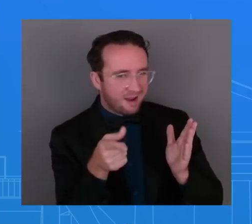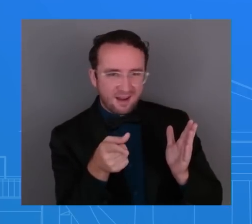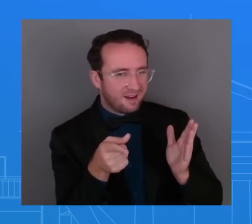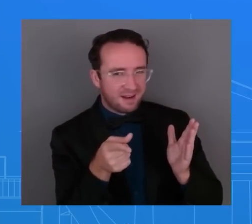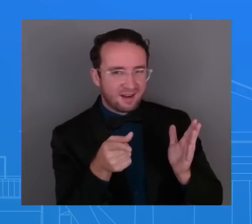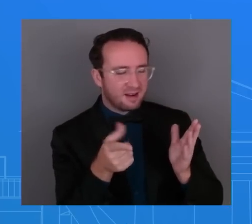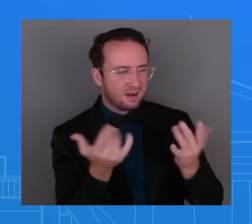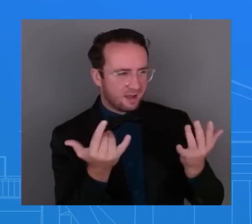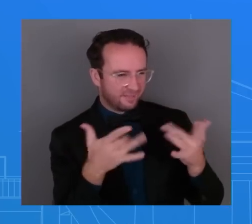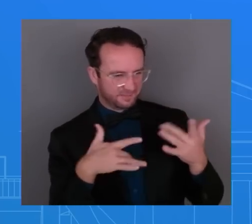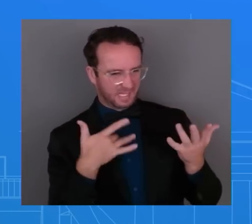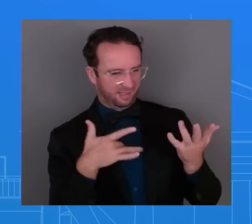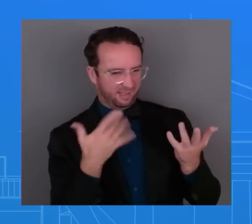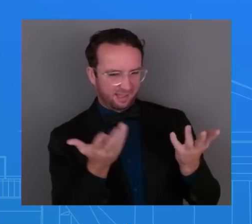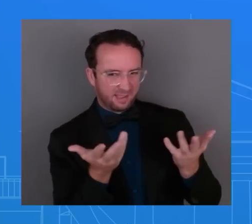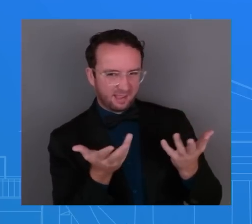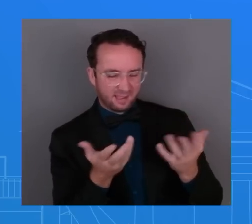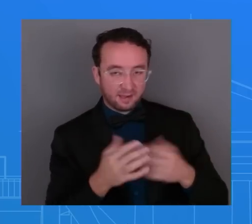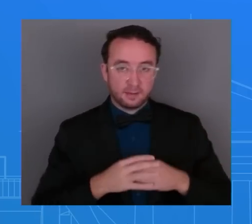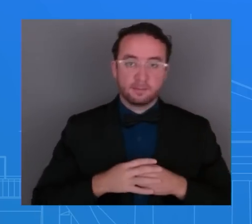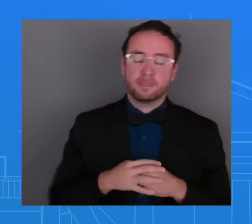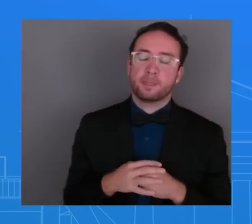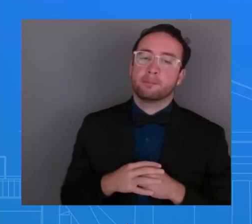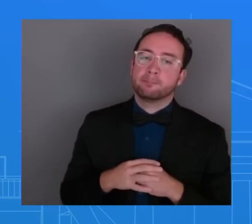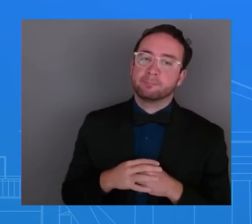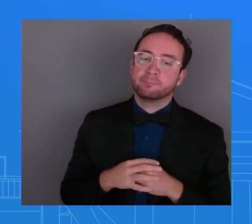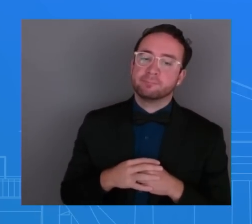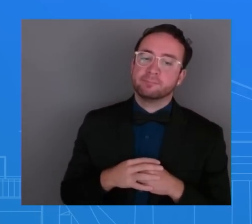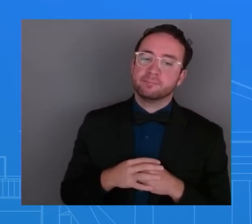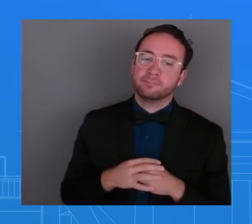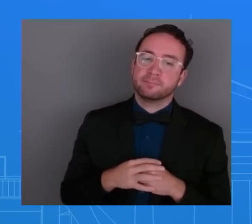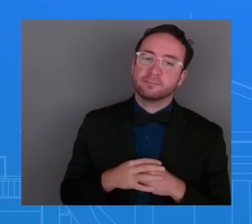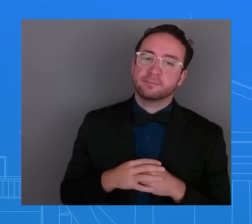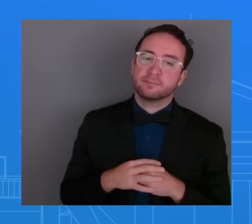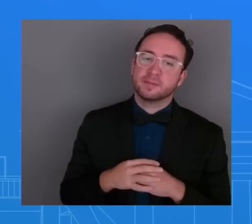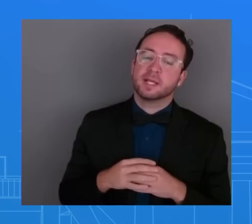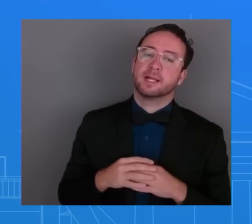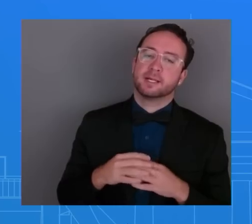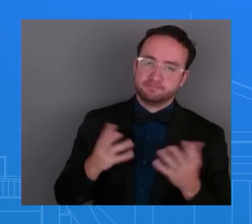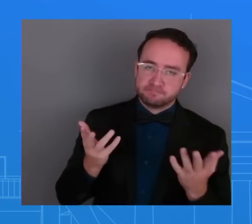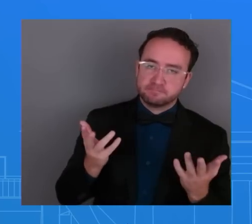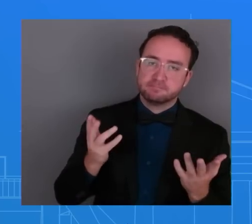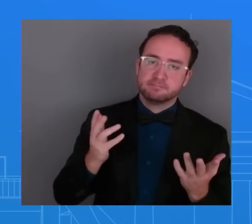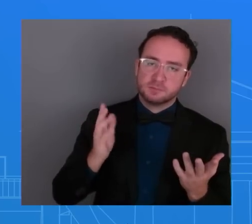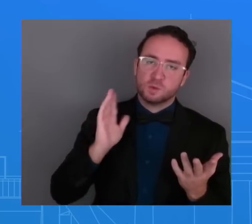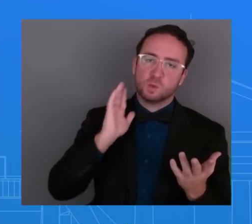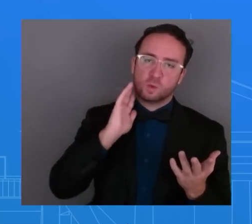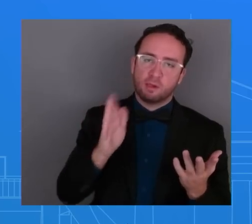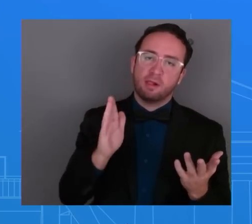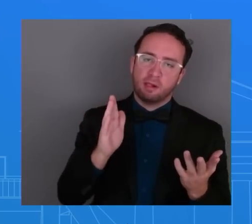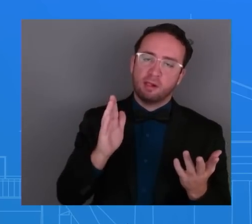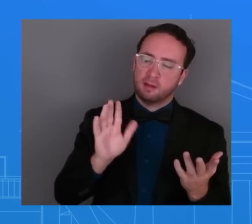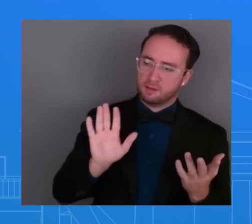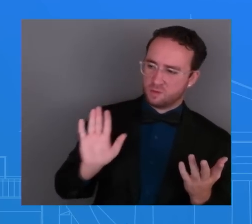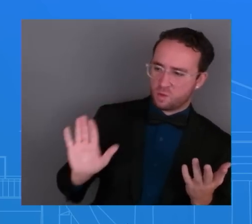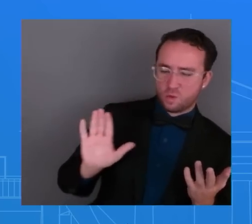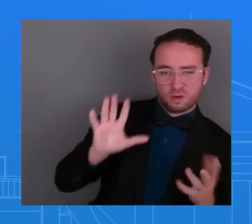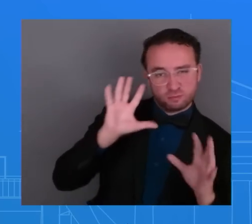even personal way of how this president saw this moment. And, you know, it was a selfless act.